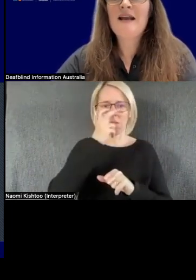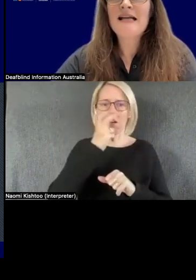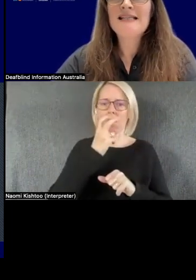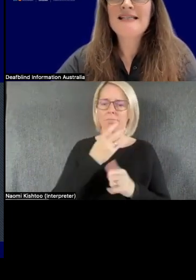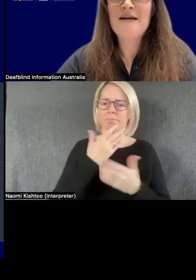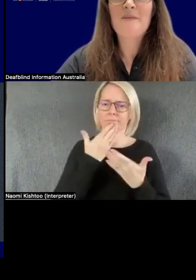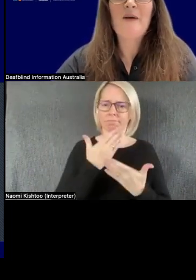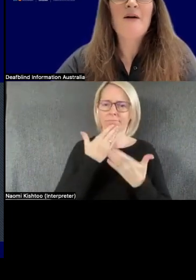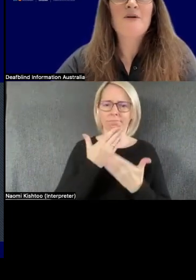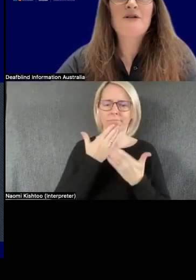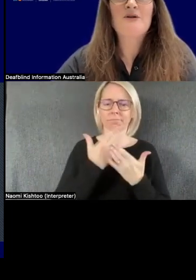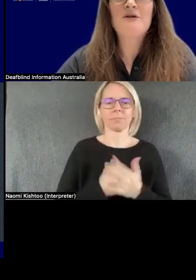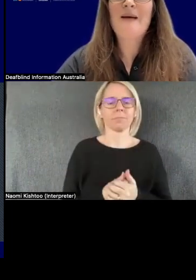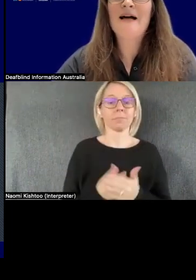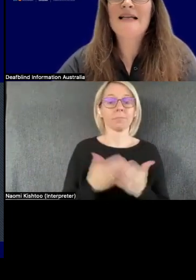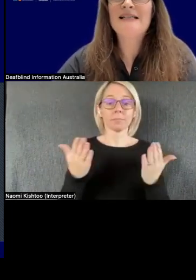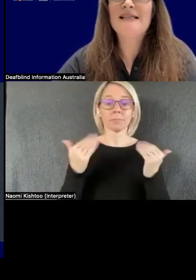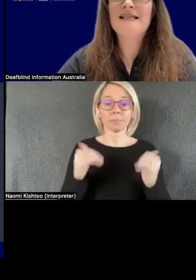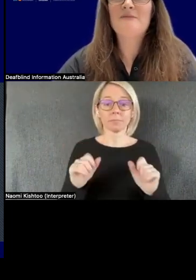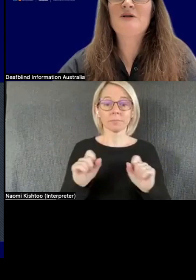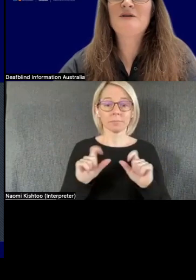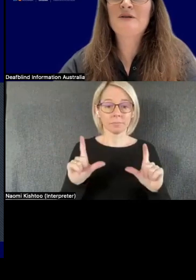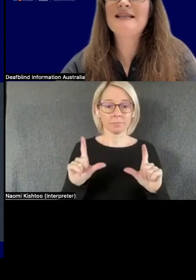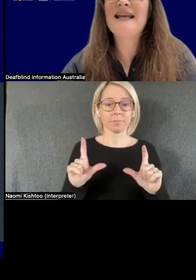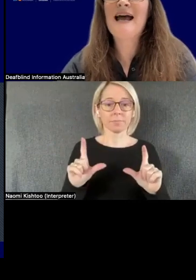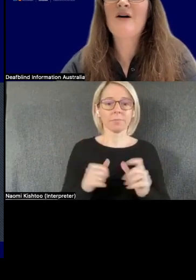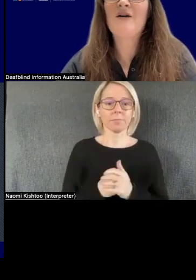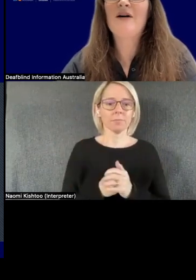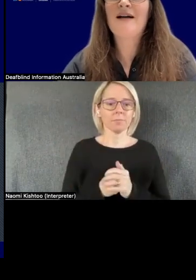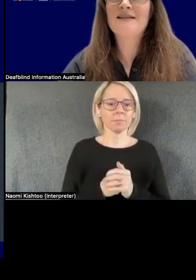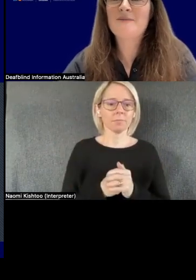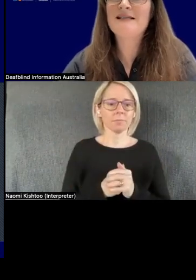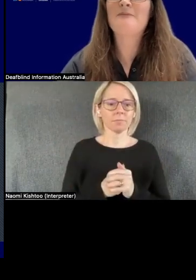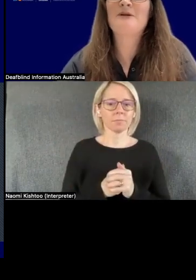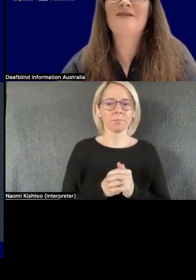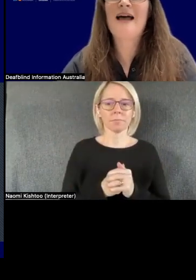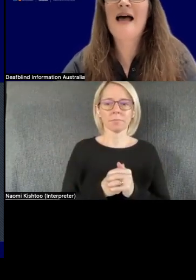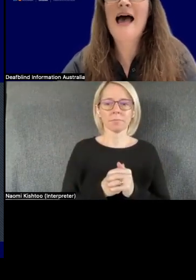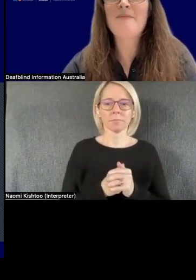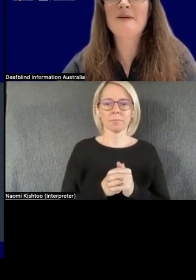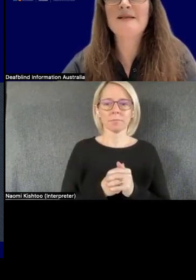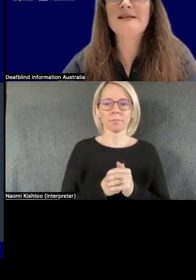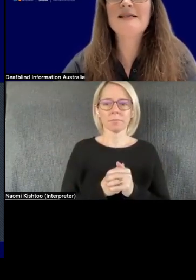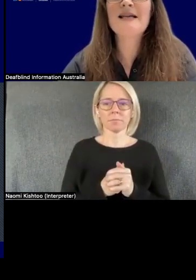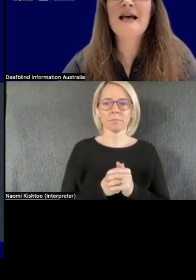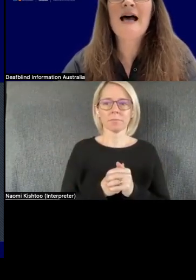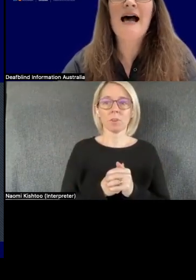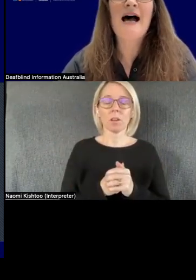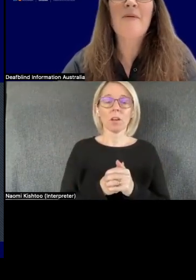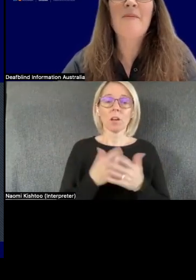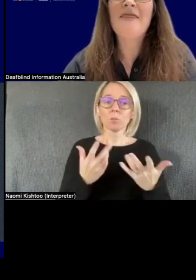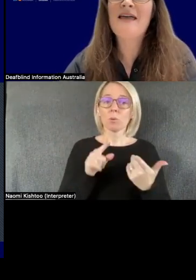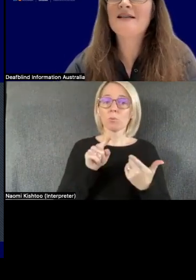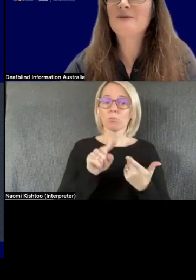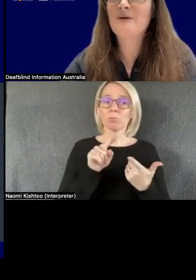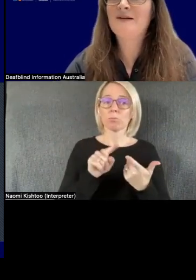The next step I want to talk about, so we’ve seen some examples of how it happens, and that’s where